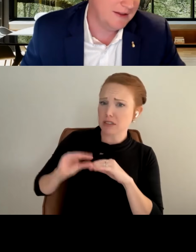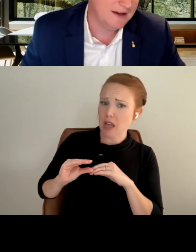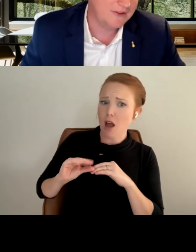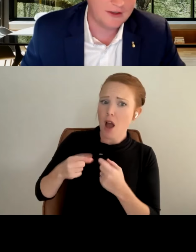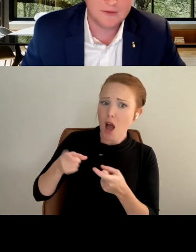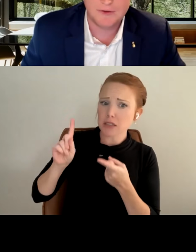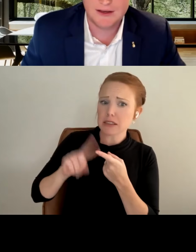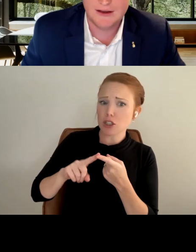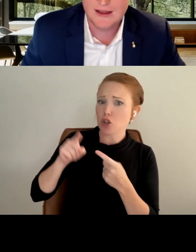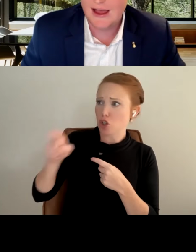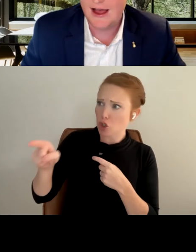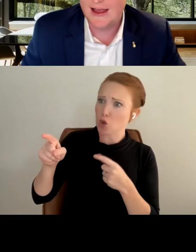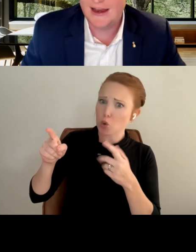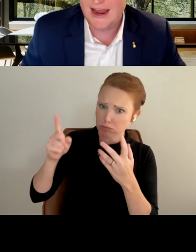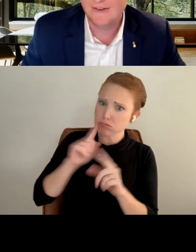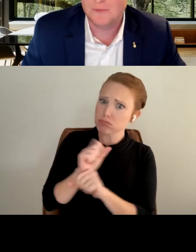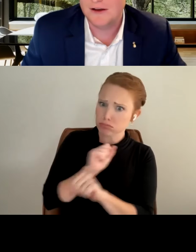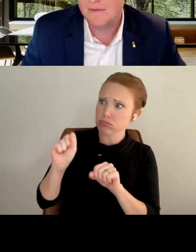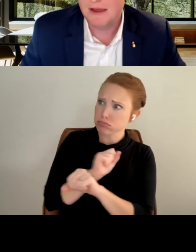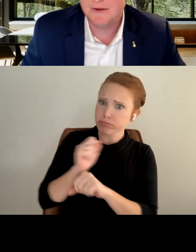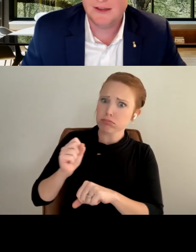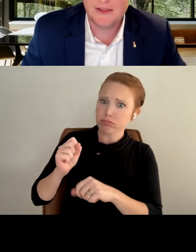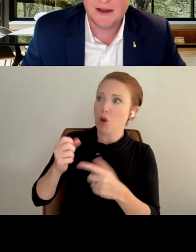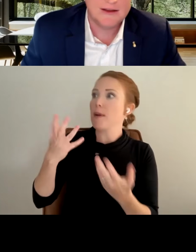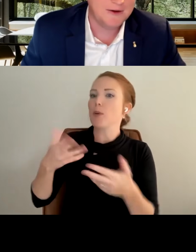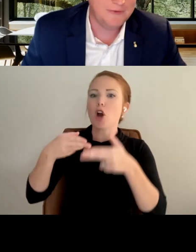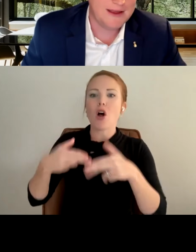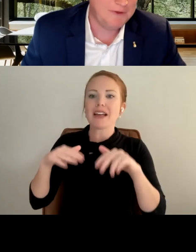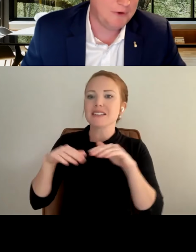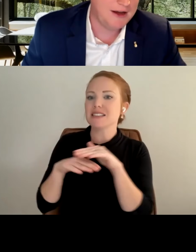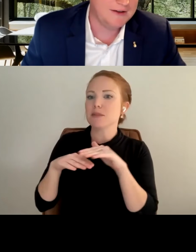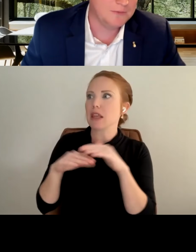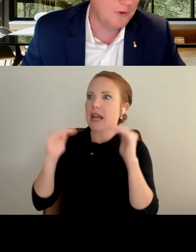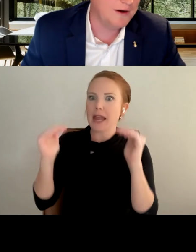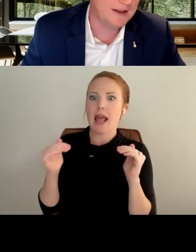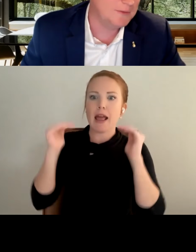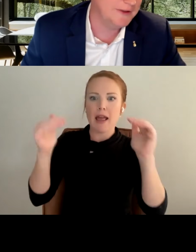it's an accessibility enhancement, maybe we say that, you know, if the product is more accessible